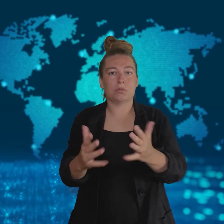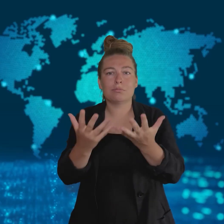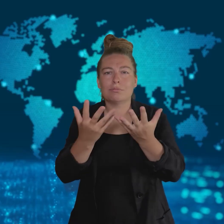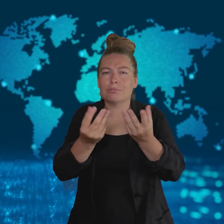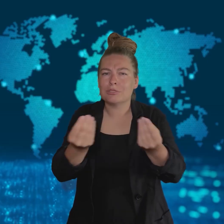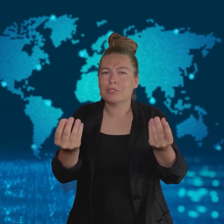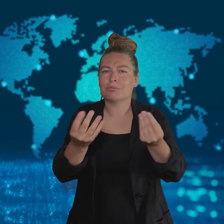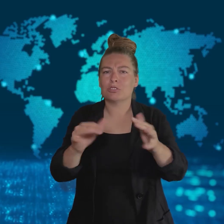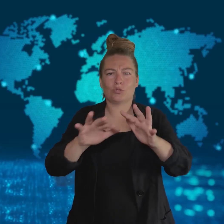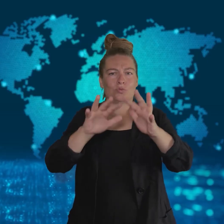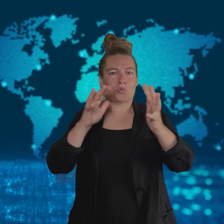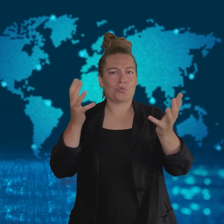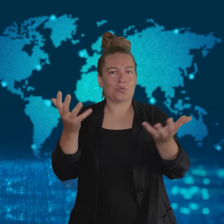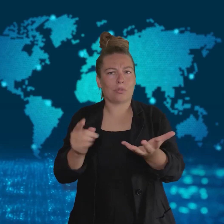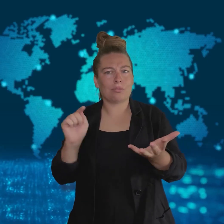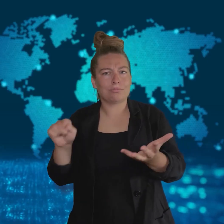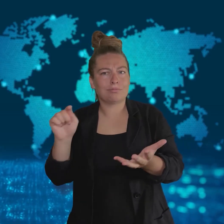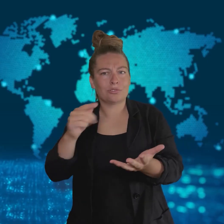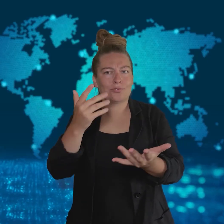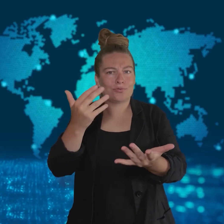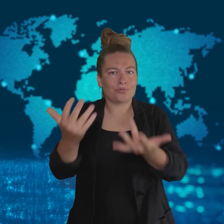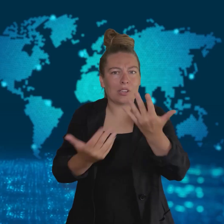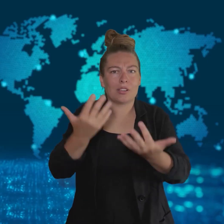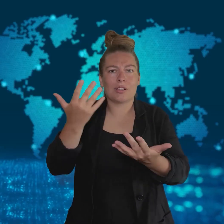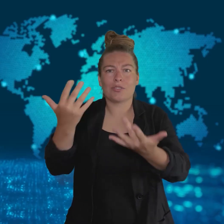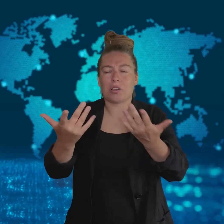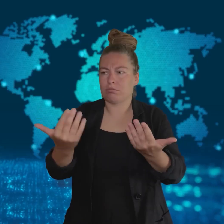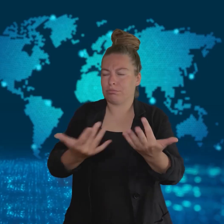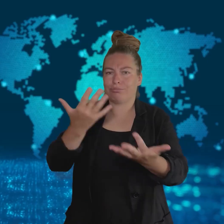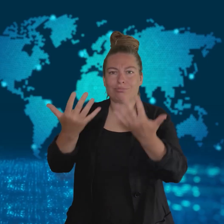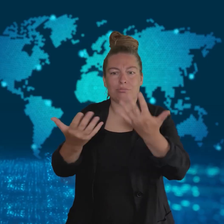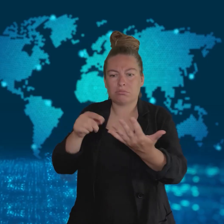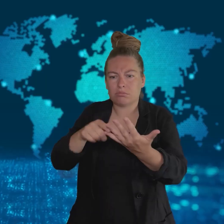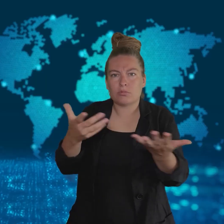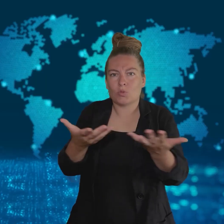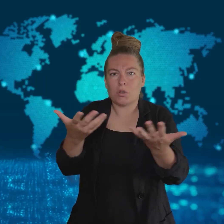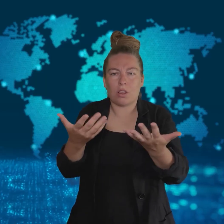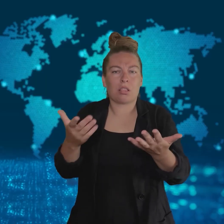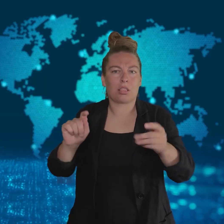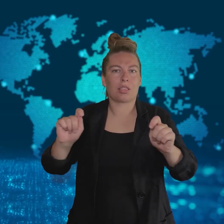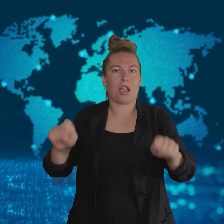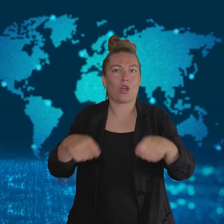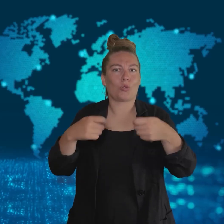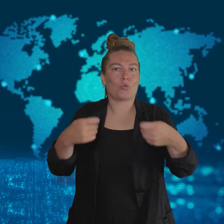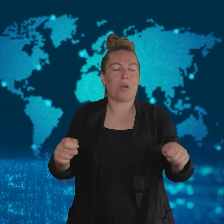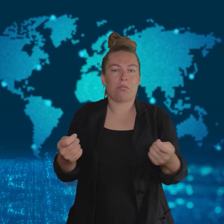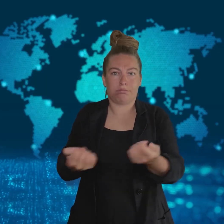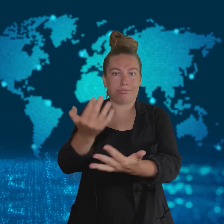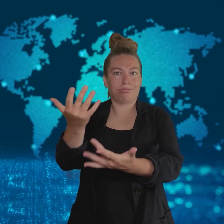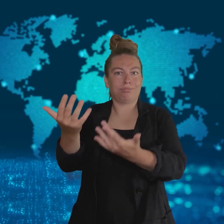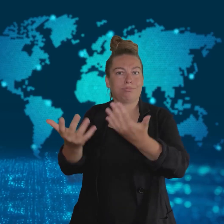Both provinces asked for help.